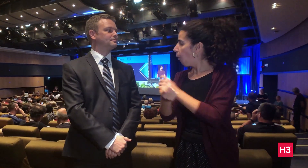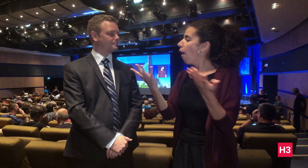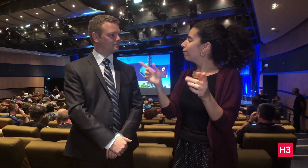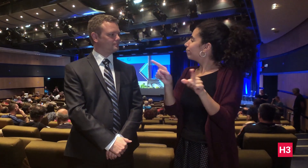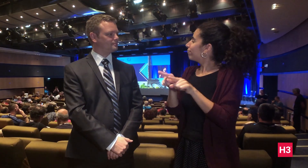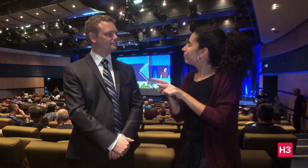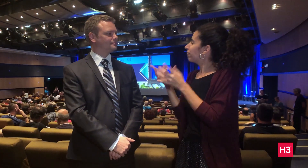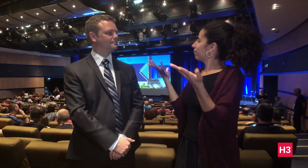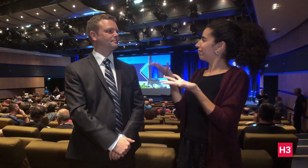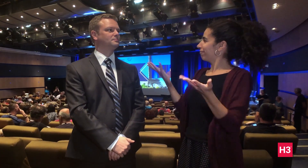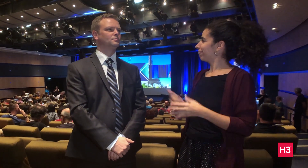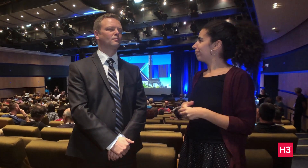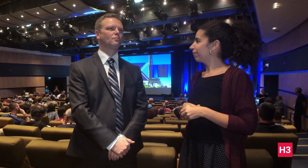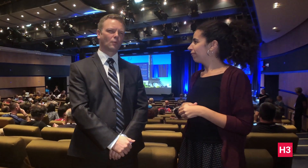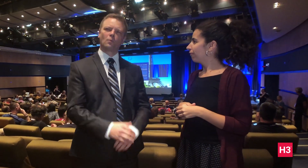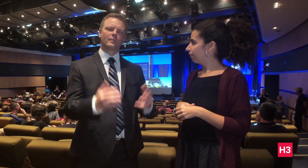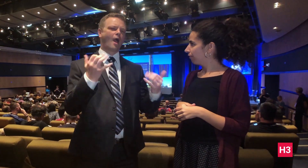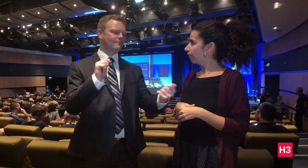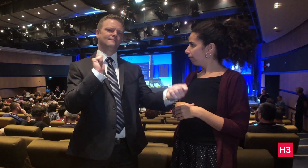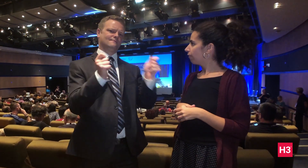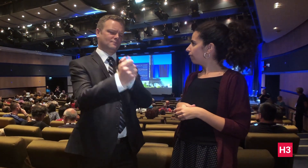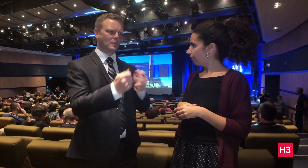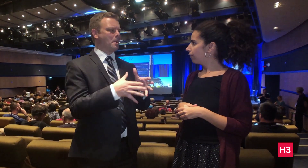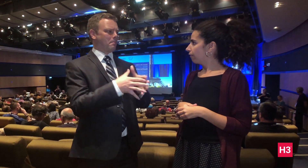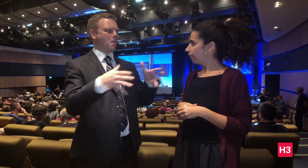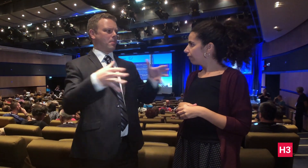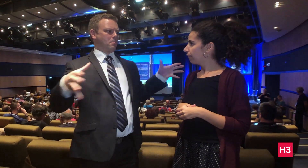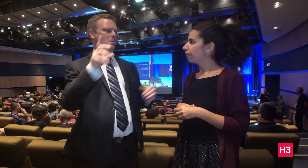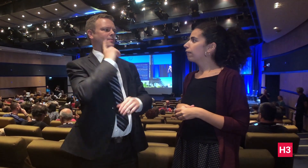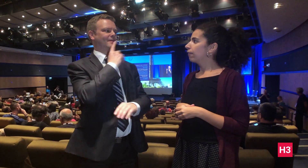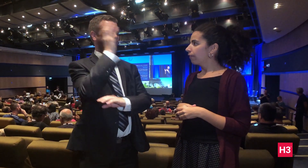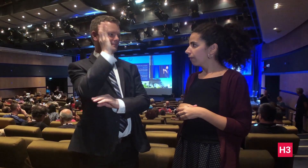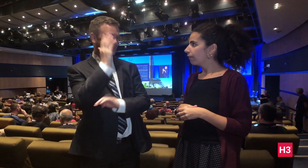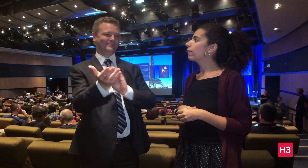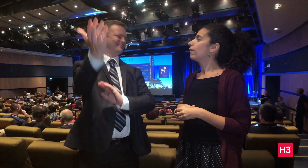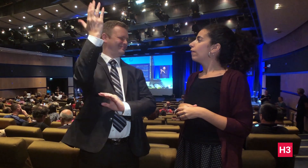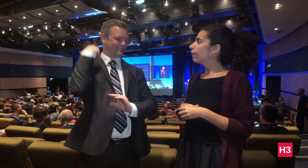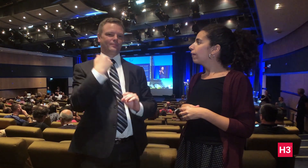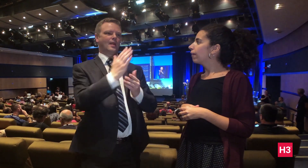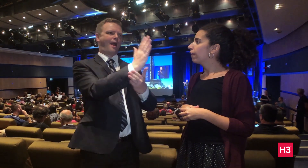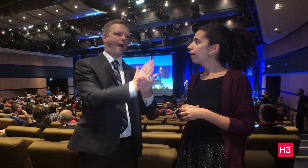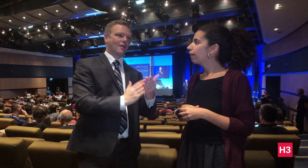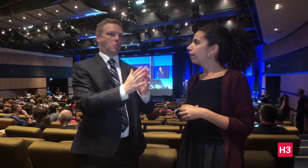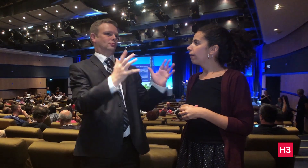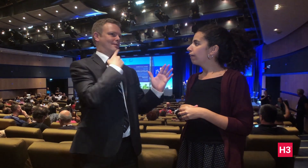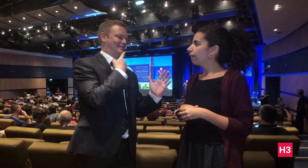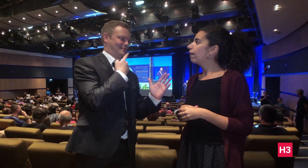do you see any changes to World Congress over the years? Yes, there has been changes. There are more and more Deaf presenters now.